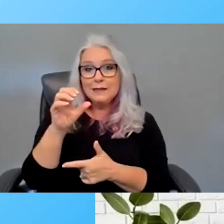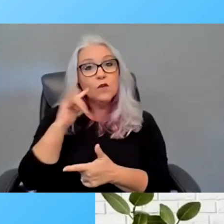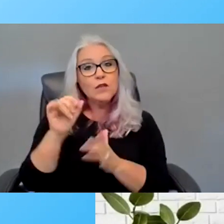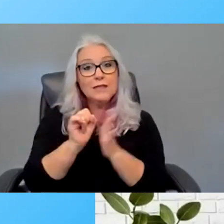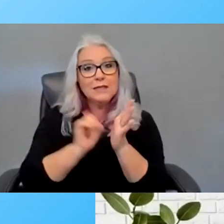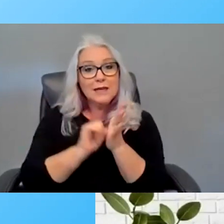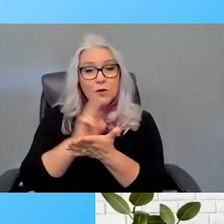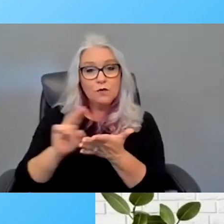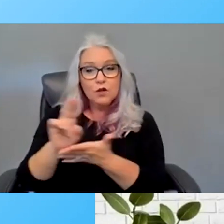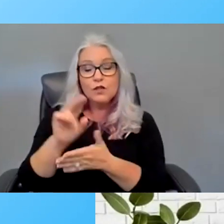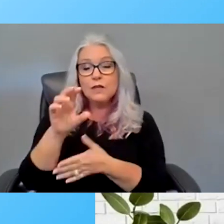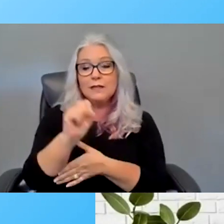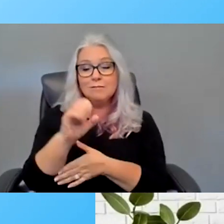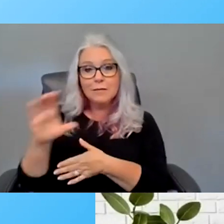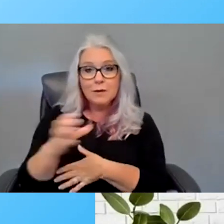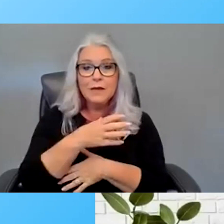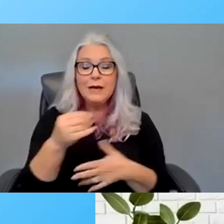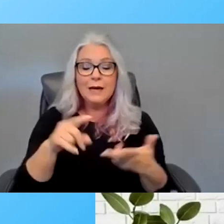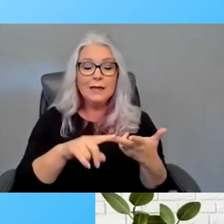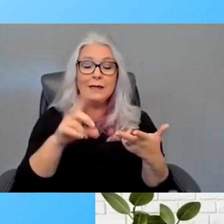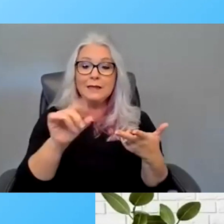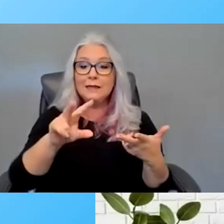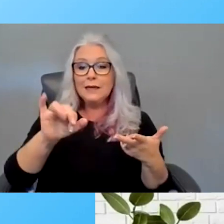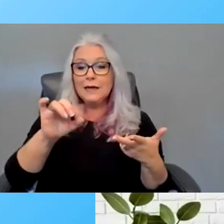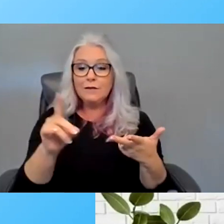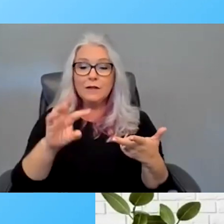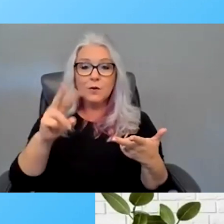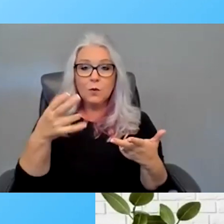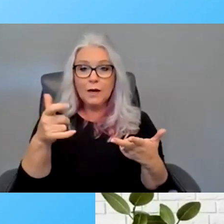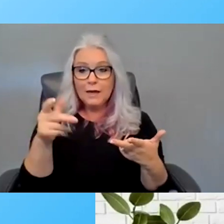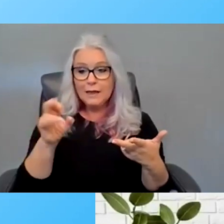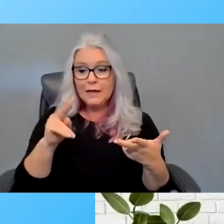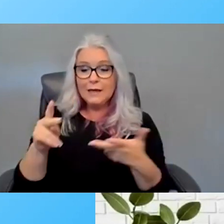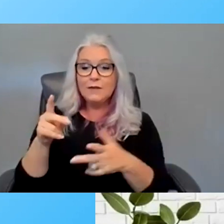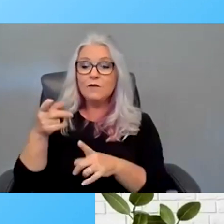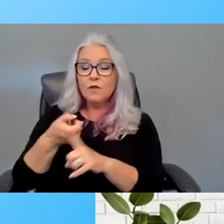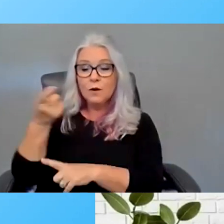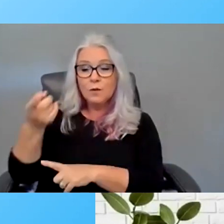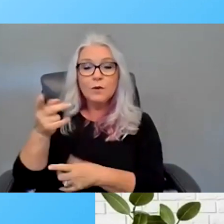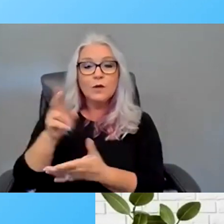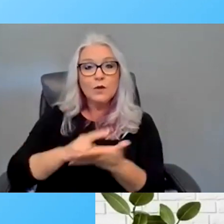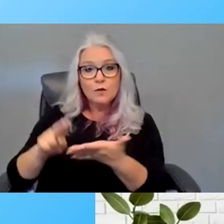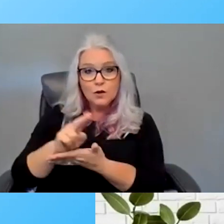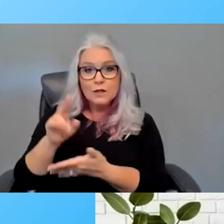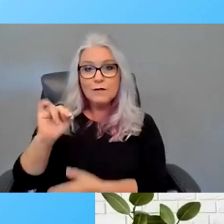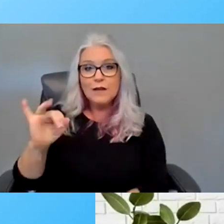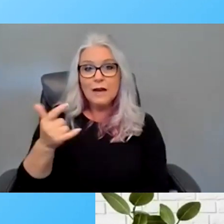project director of disability awareness training at Niagara University. Welcome all. Please introduce yourself and